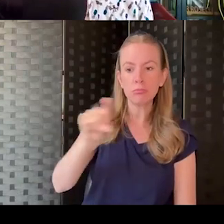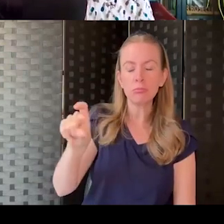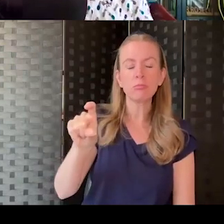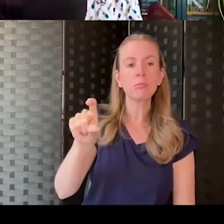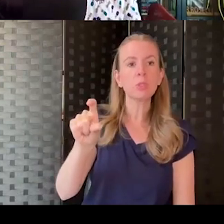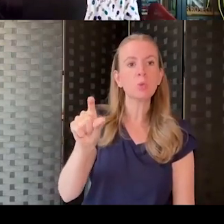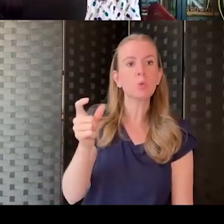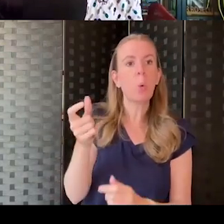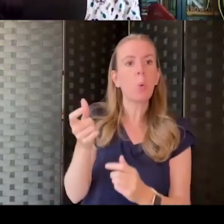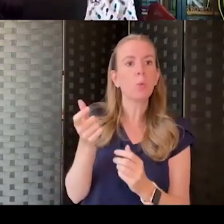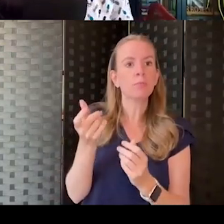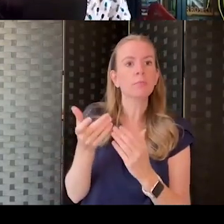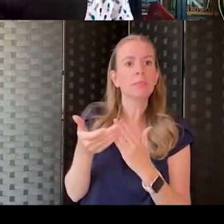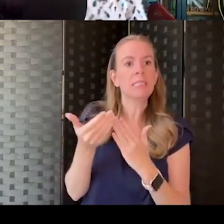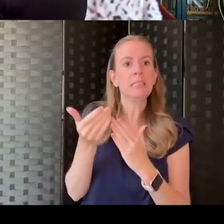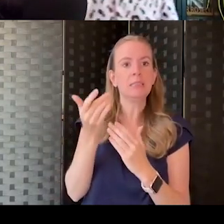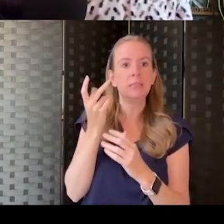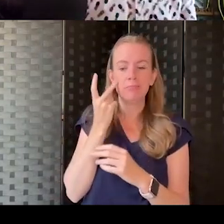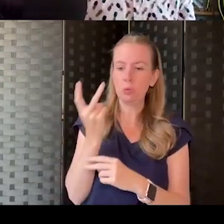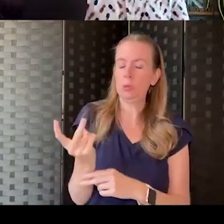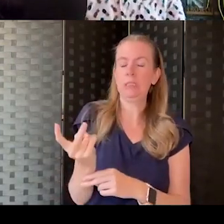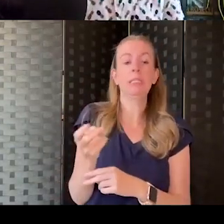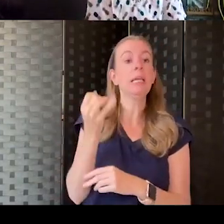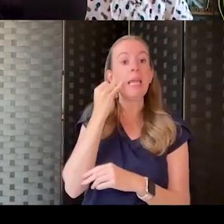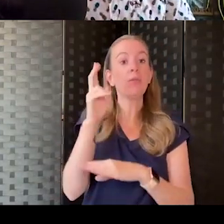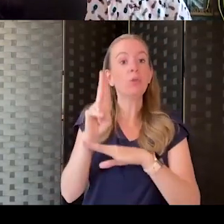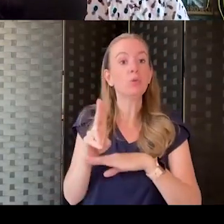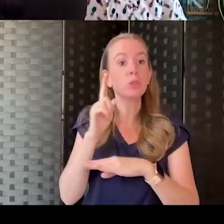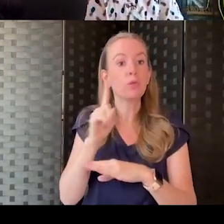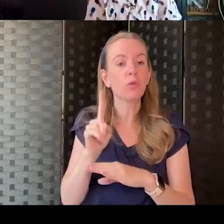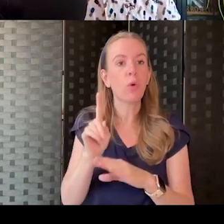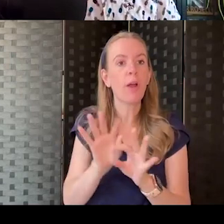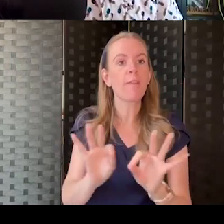insights ideally. If you are using them for key value pairs, you might be using them for